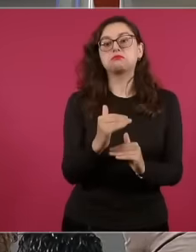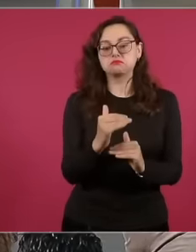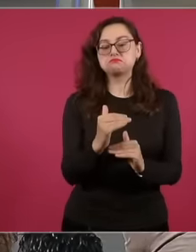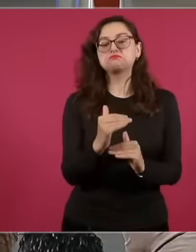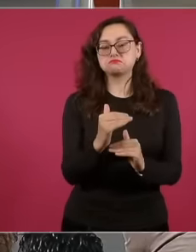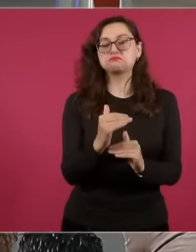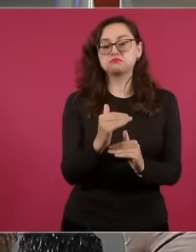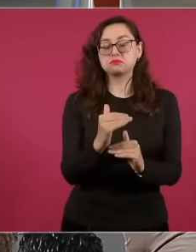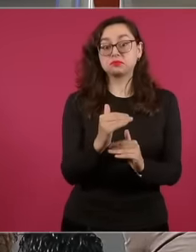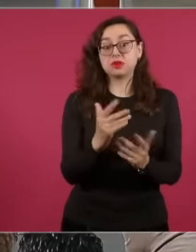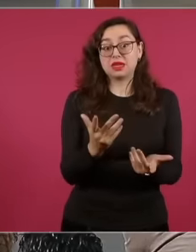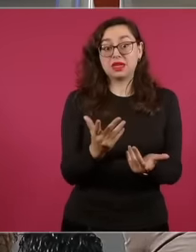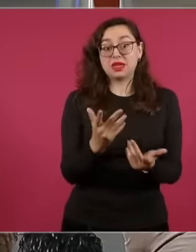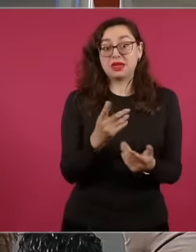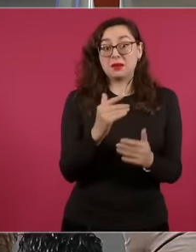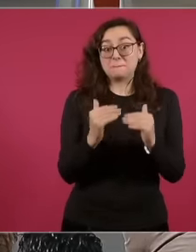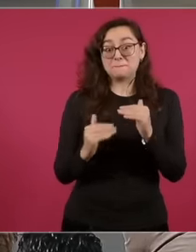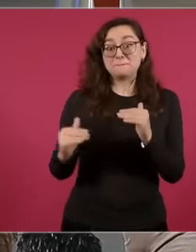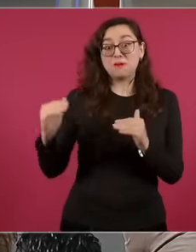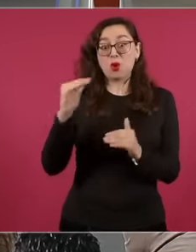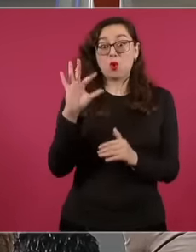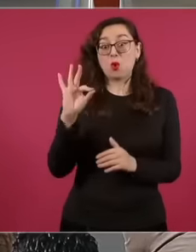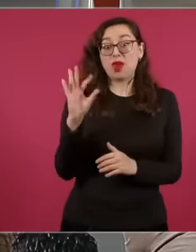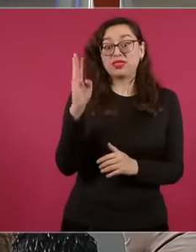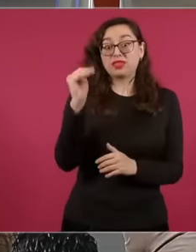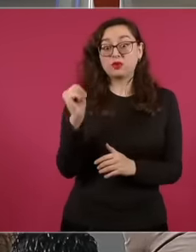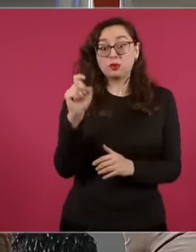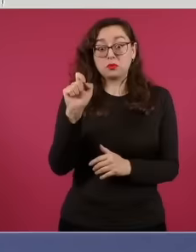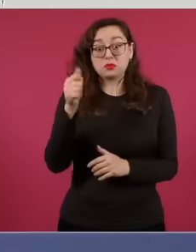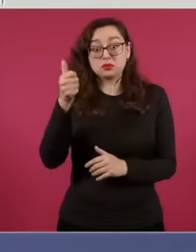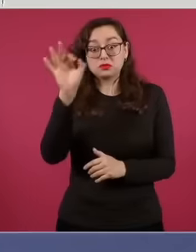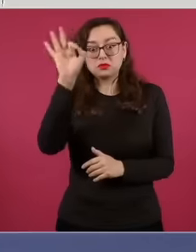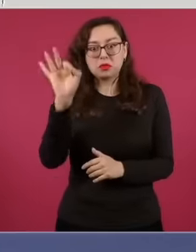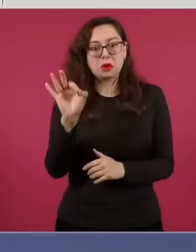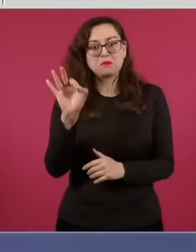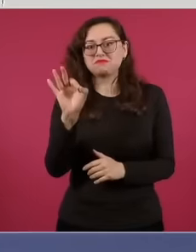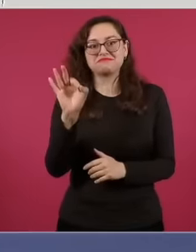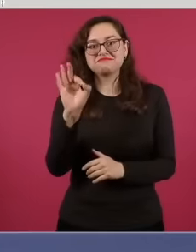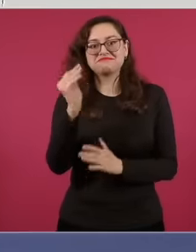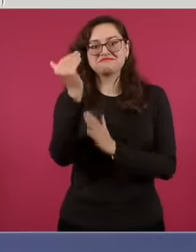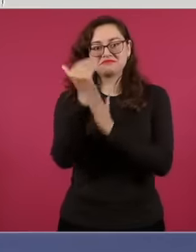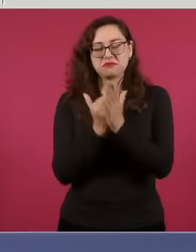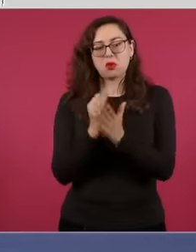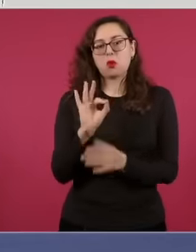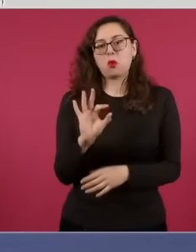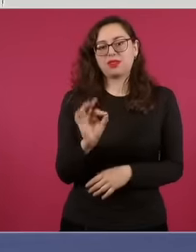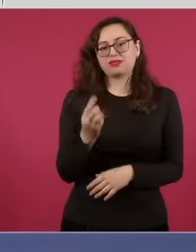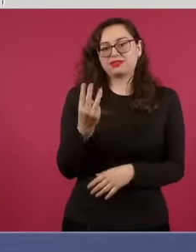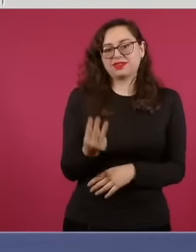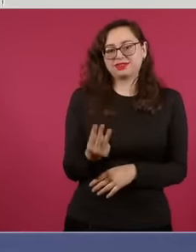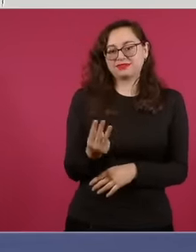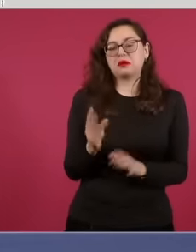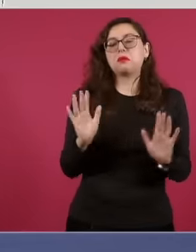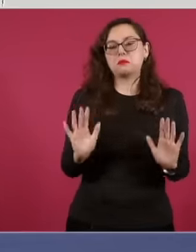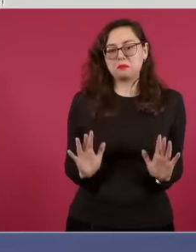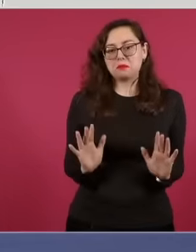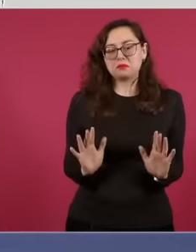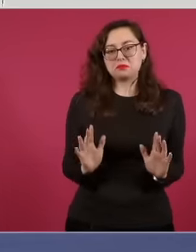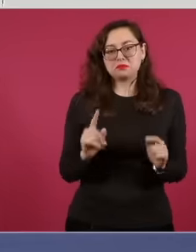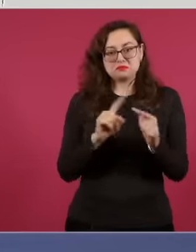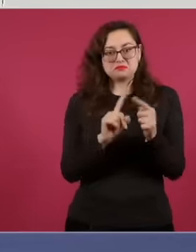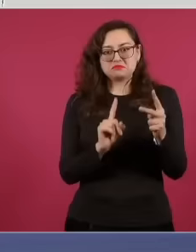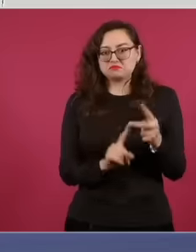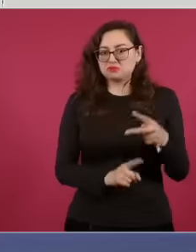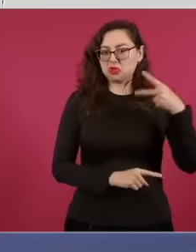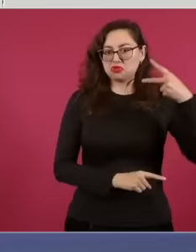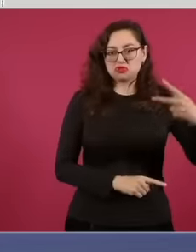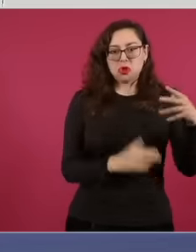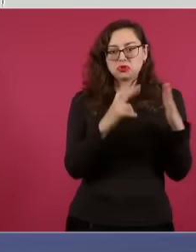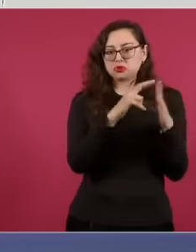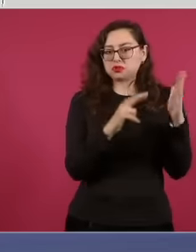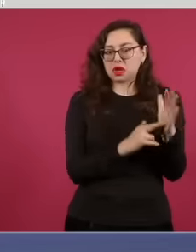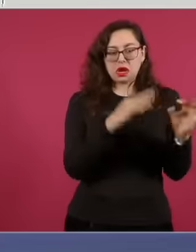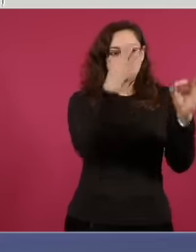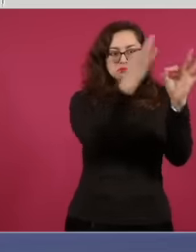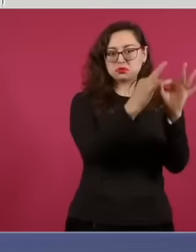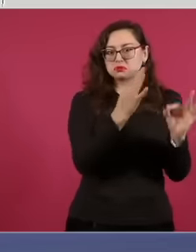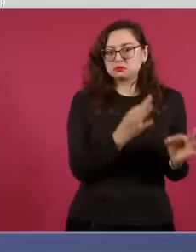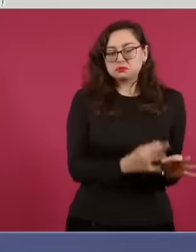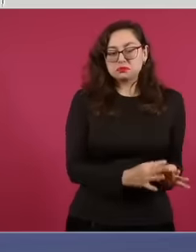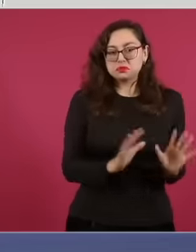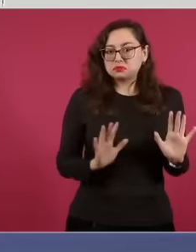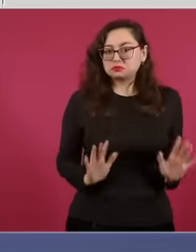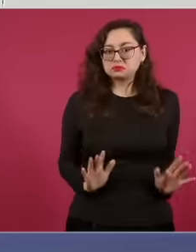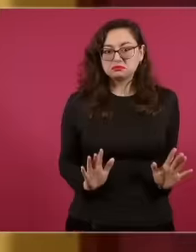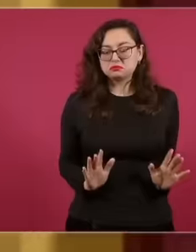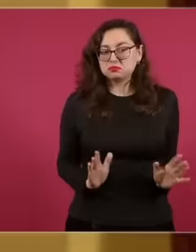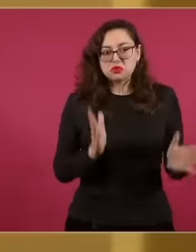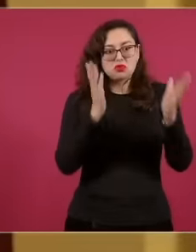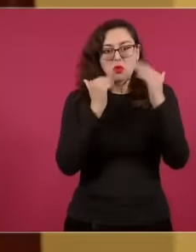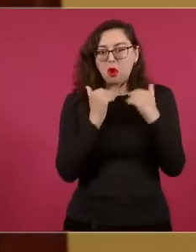49.6 for neither of these two rules. This distribution is violated, but